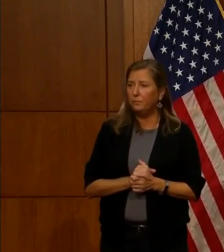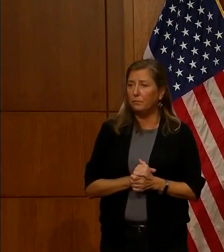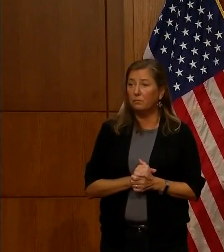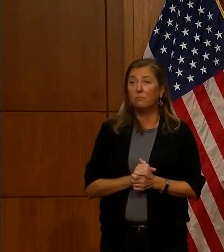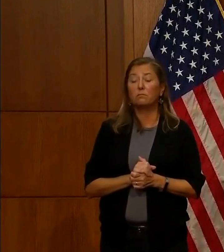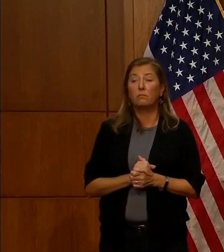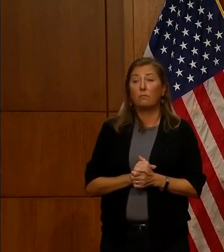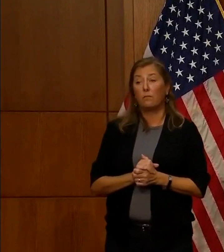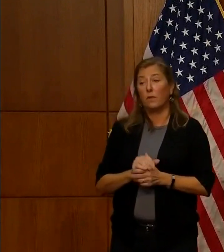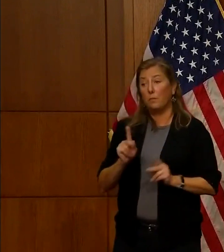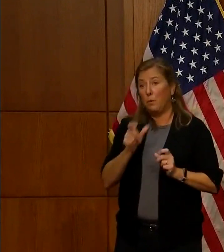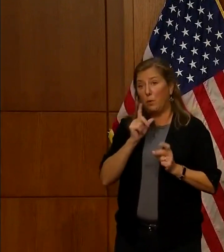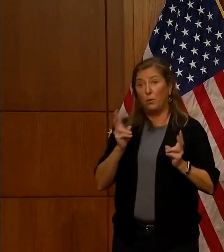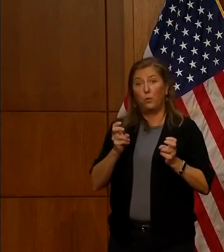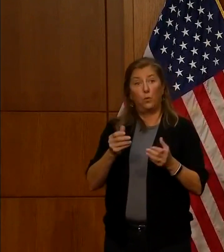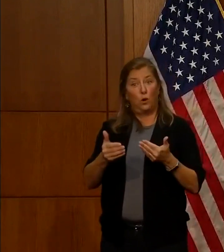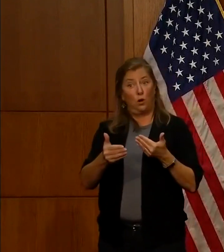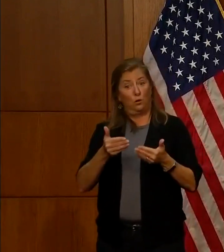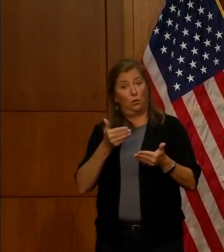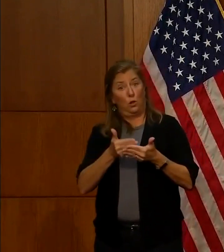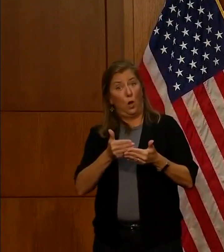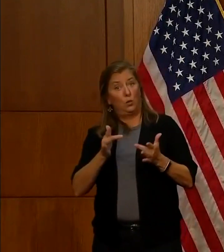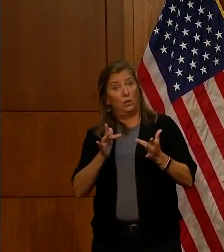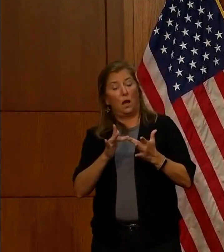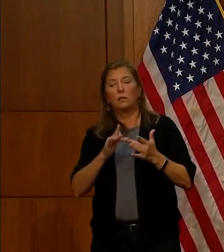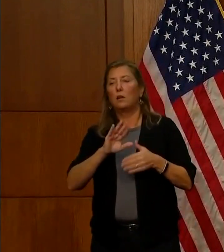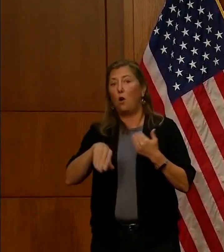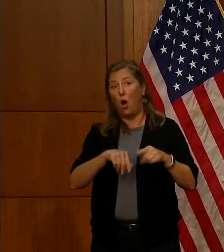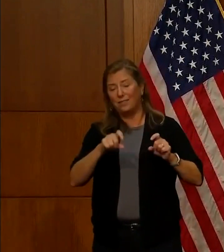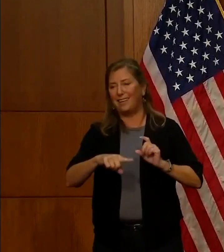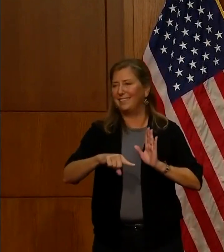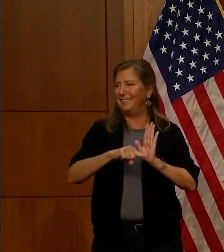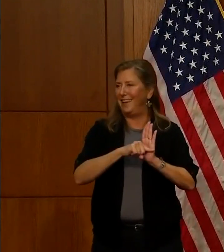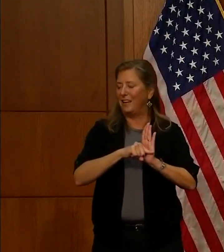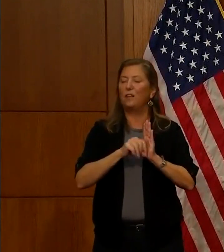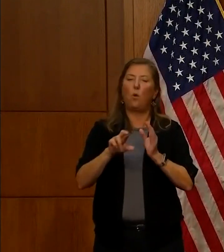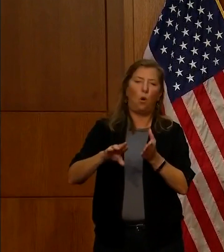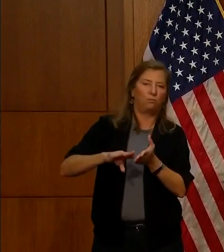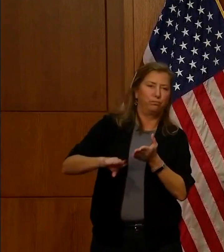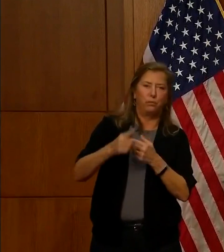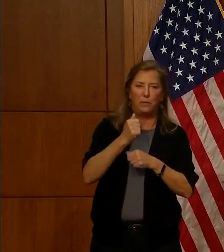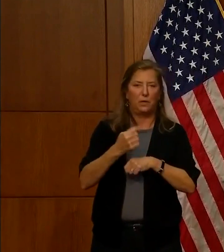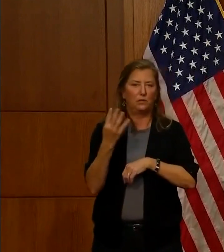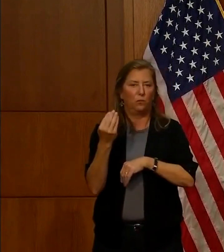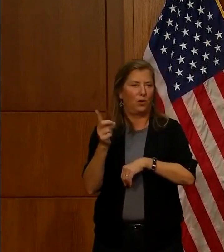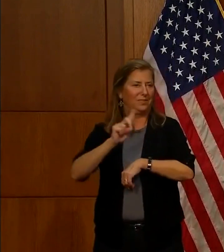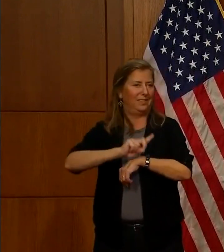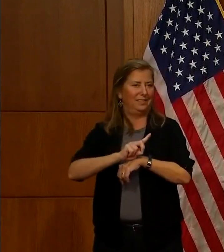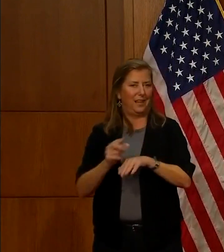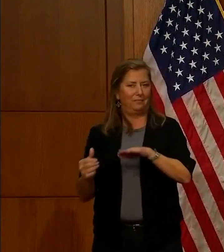PERIOD AS THE CASE MAY. BE AND THEY AND ANY OF THOSE CLOSE CONTACTS HAVE ALL TESTED